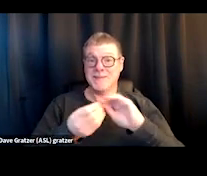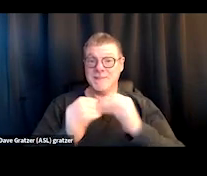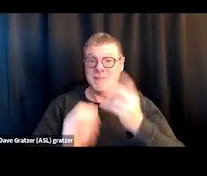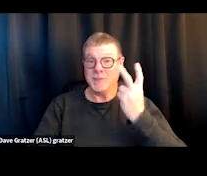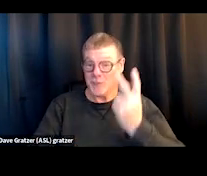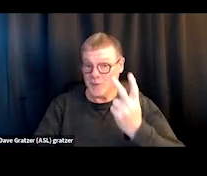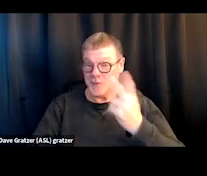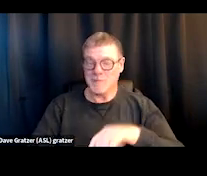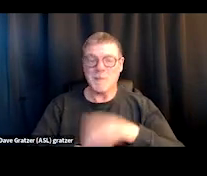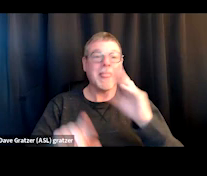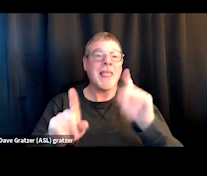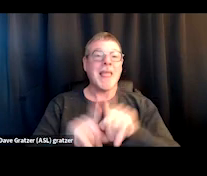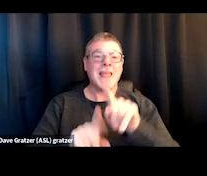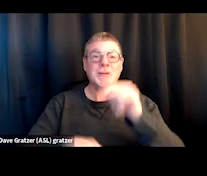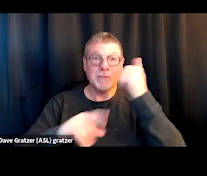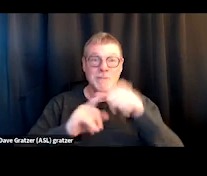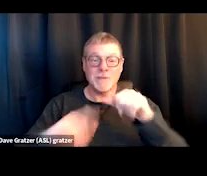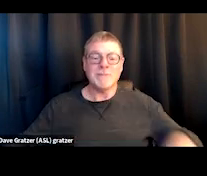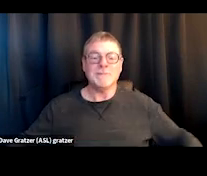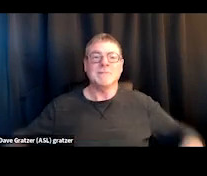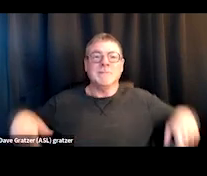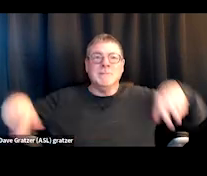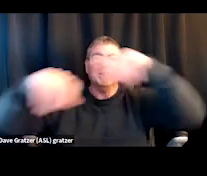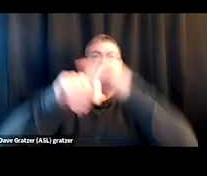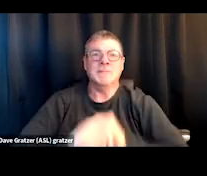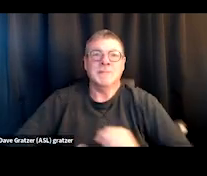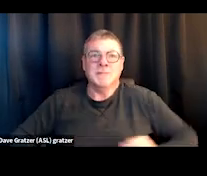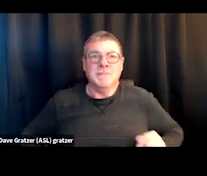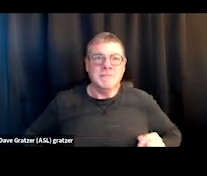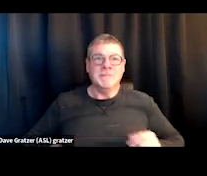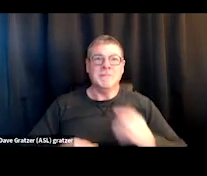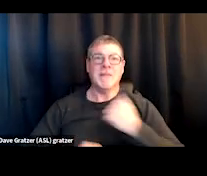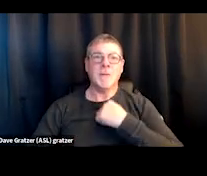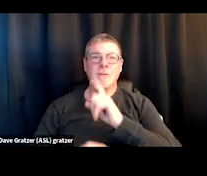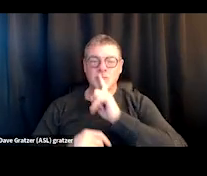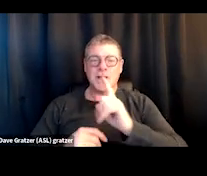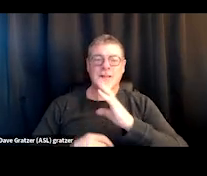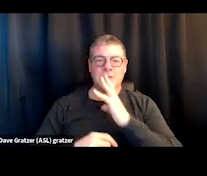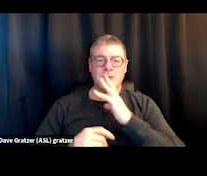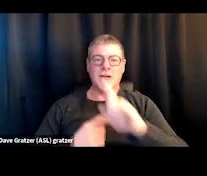As you may recall, for those of you who joined session two, we really talked a lot about creating,